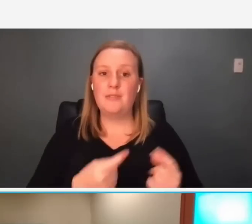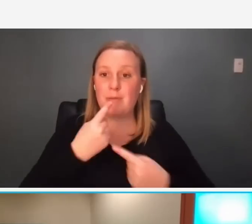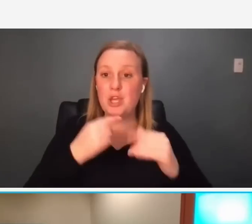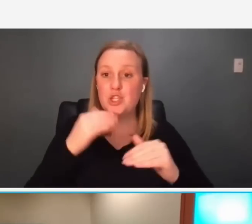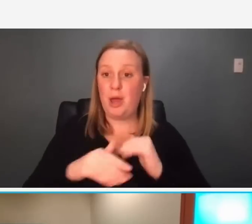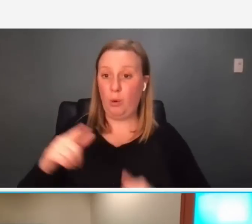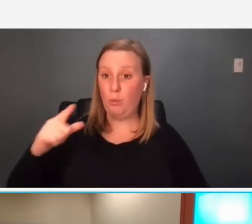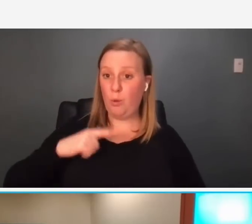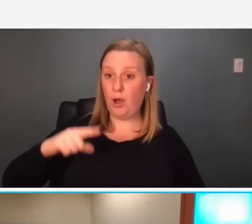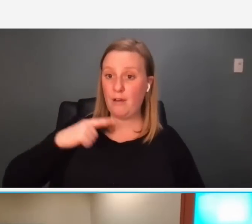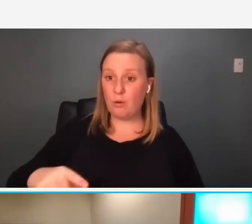developing the new regulatory model.